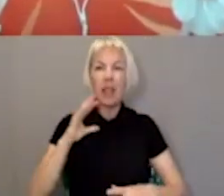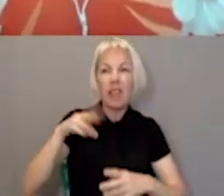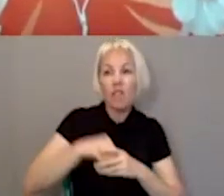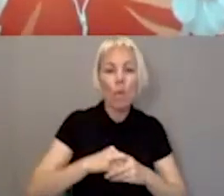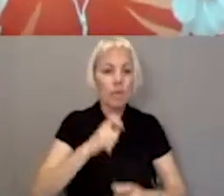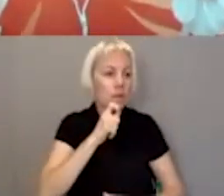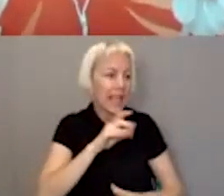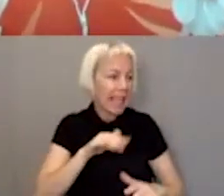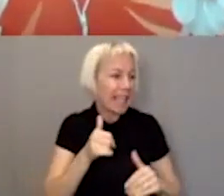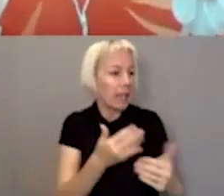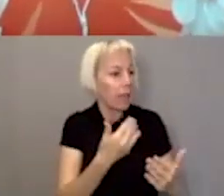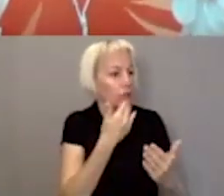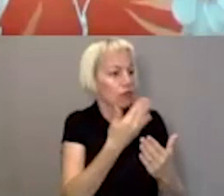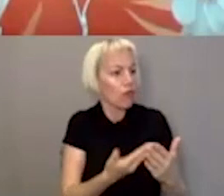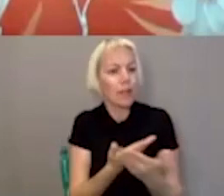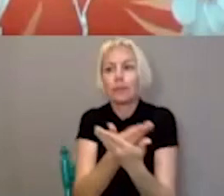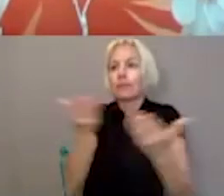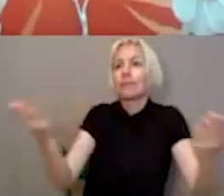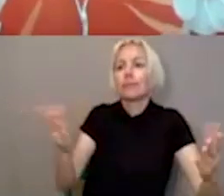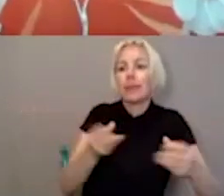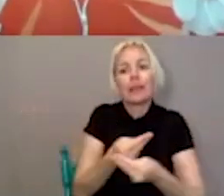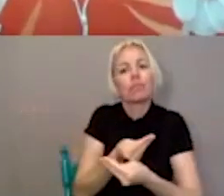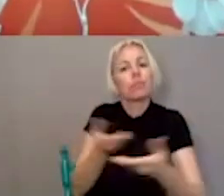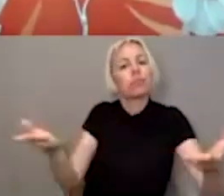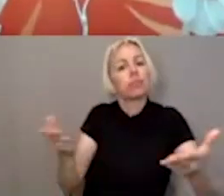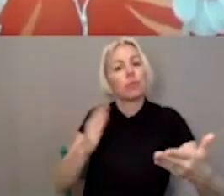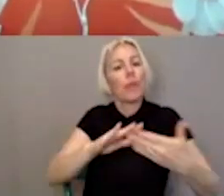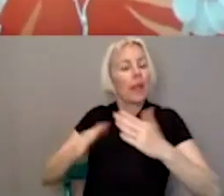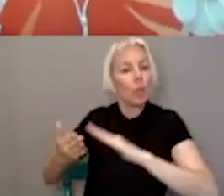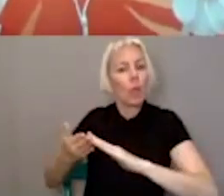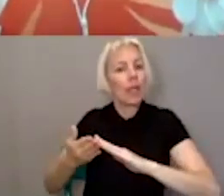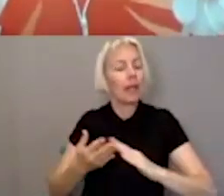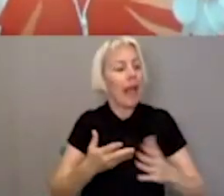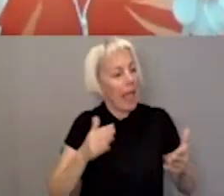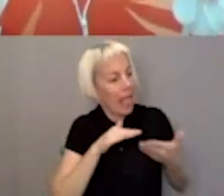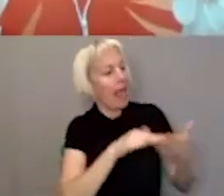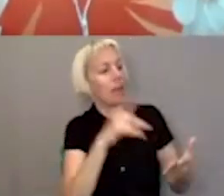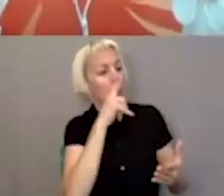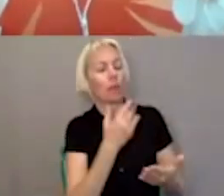and supporting those people to share stories, I think... It's a real privilege for me, and